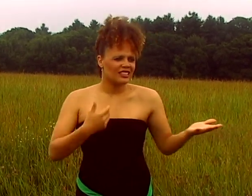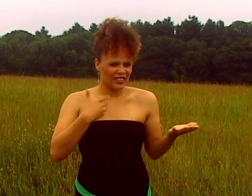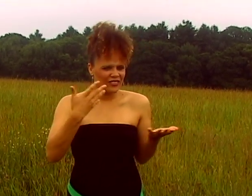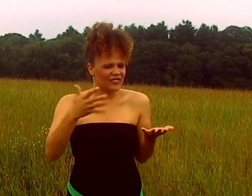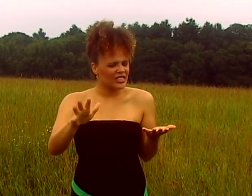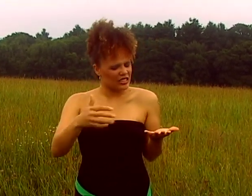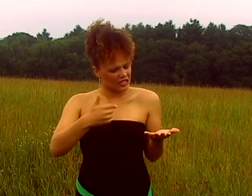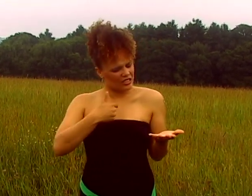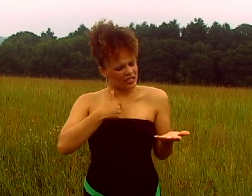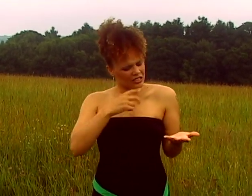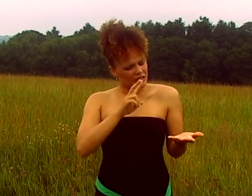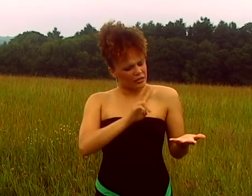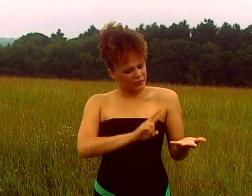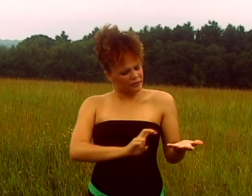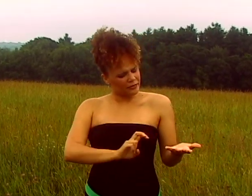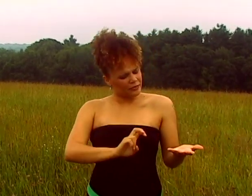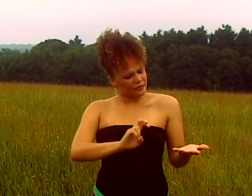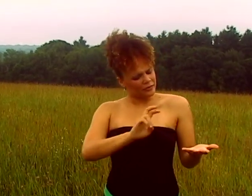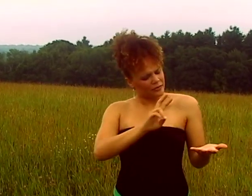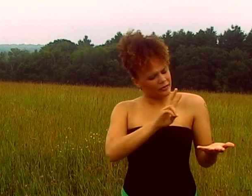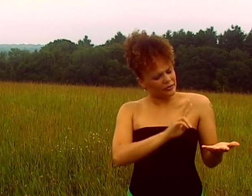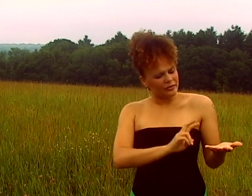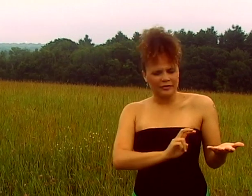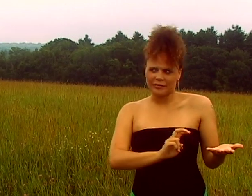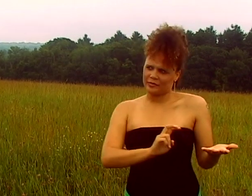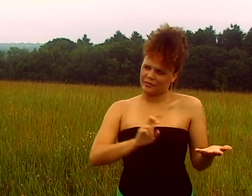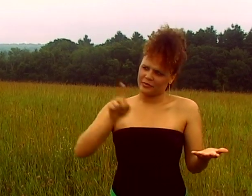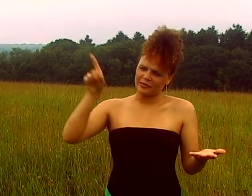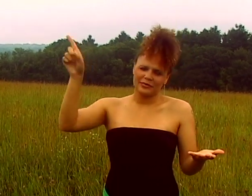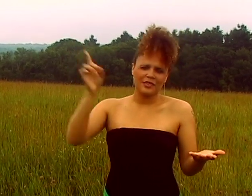Or what it takes to fly